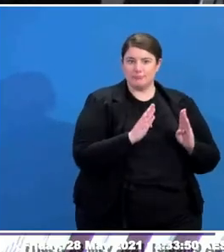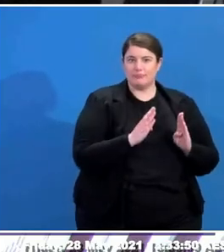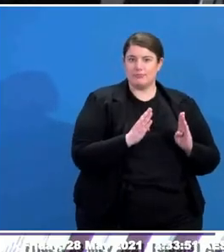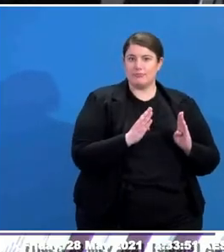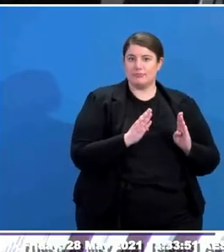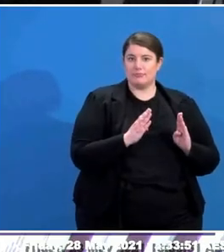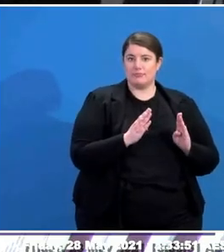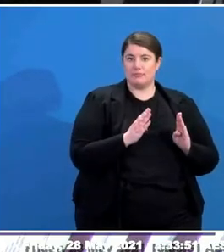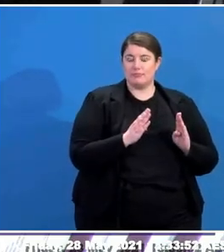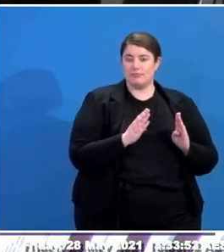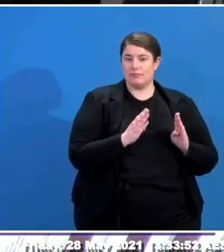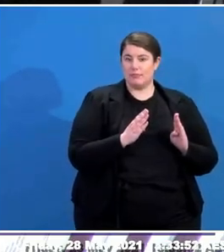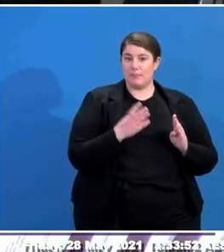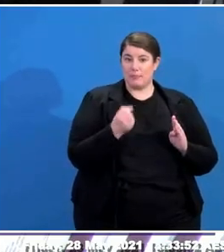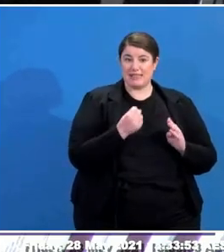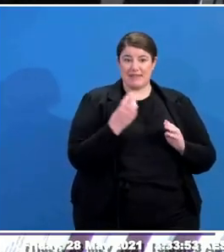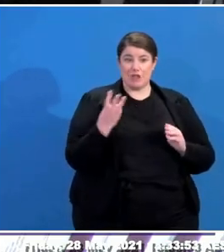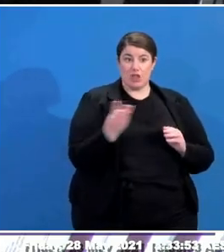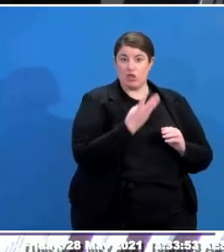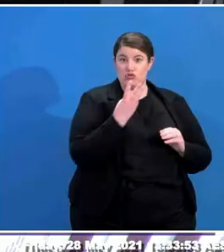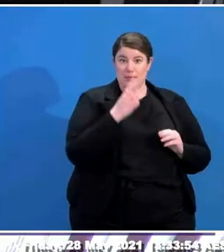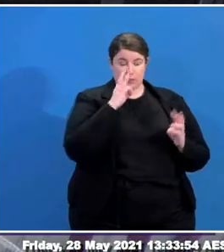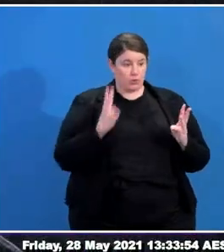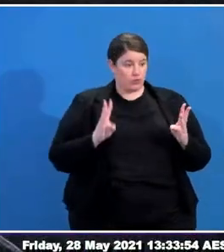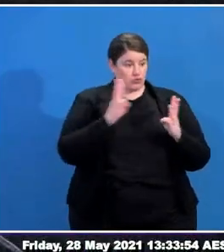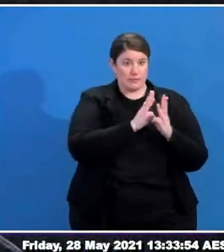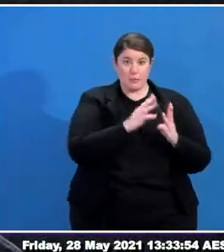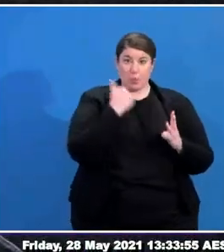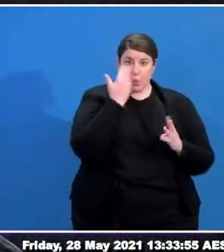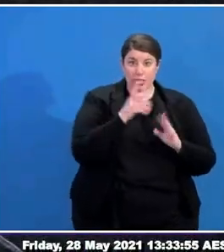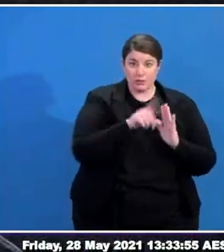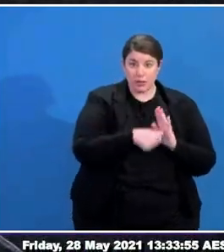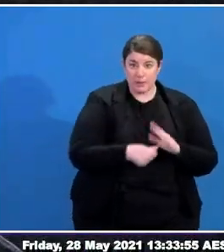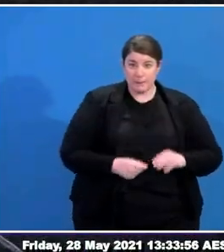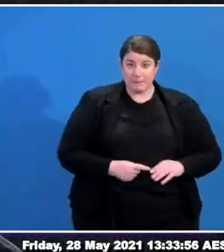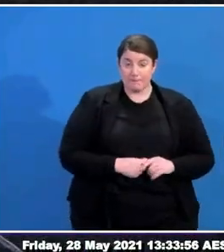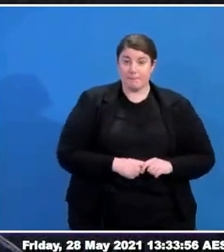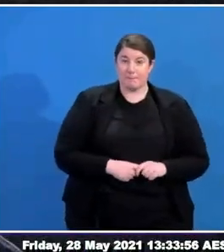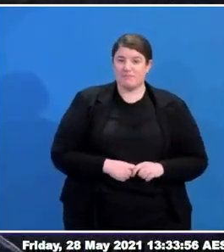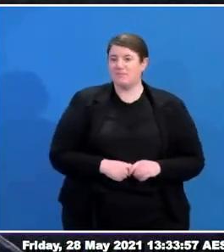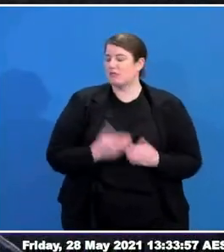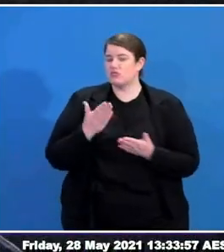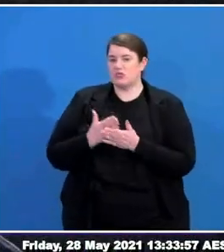necessary for the SIL provider to have three people at all times, would it? MR McNAUGHTON: That depends on the circumstances of all